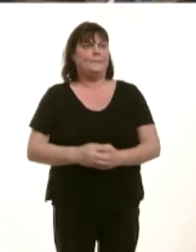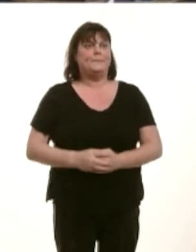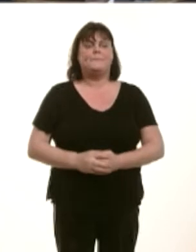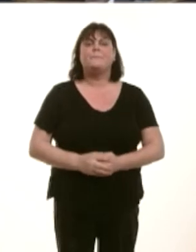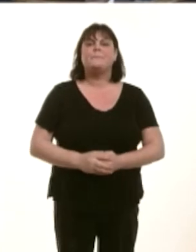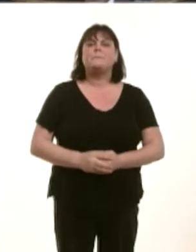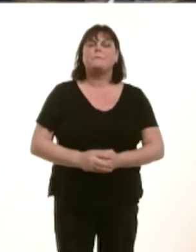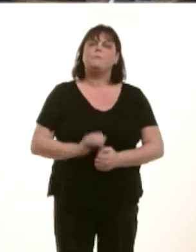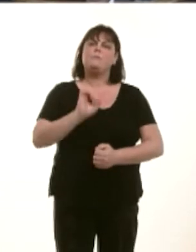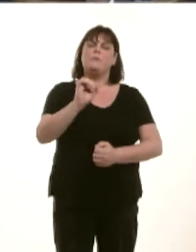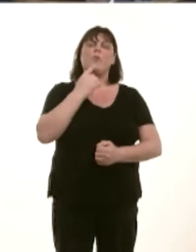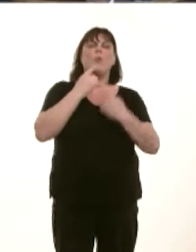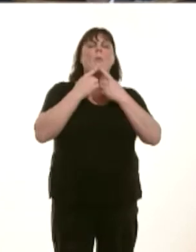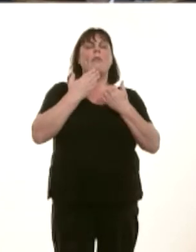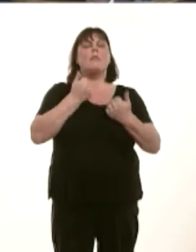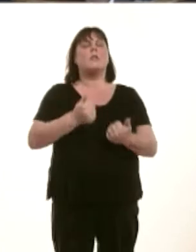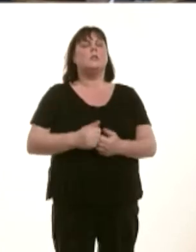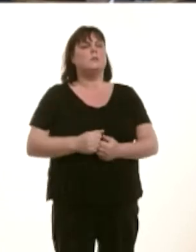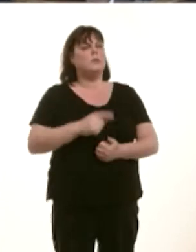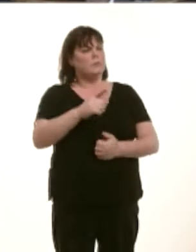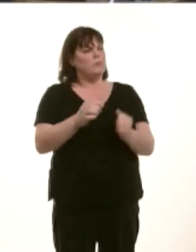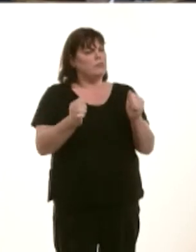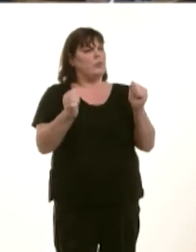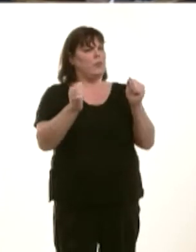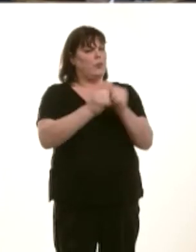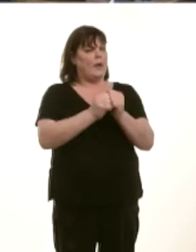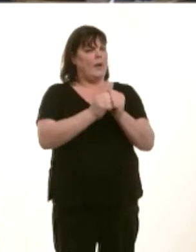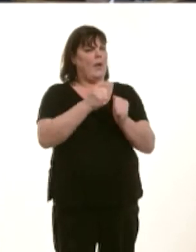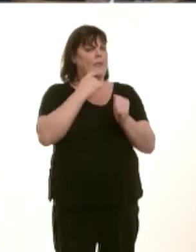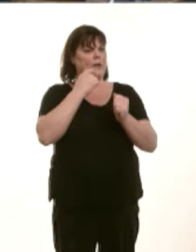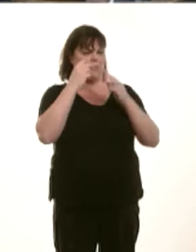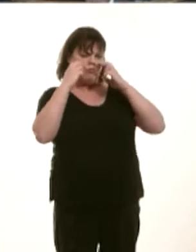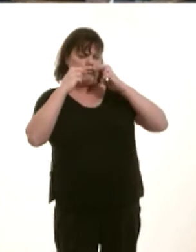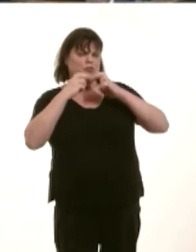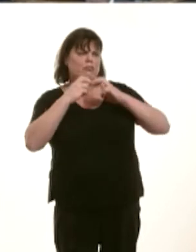that response. Would he agree that the excellent results obtained in the research excellence